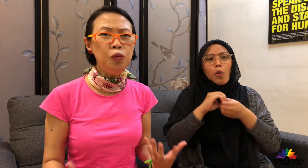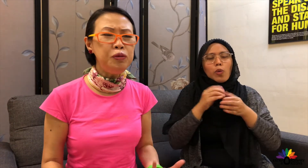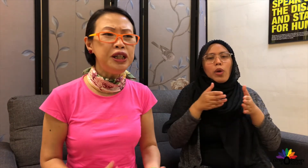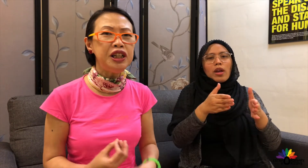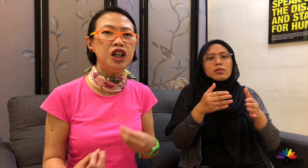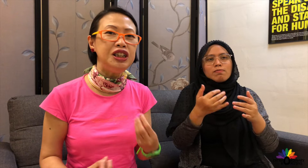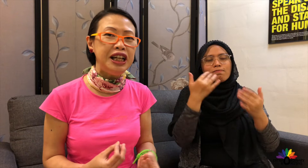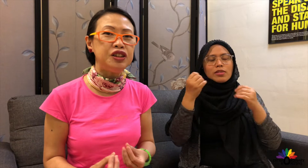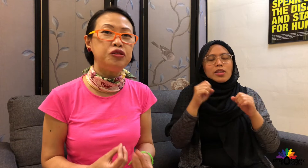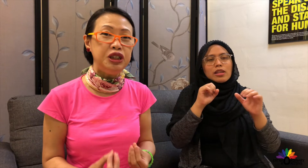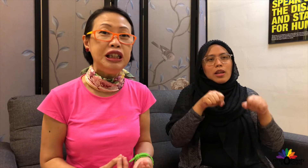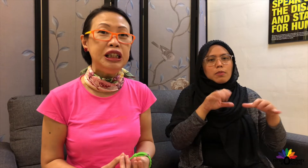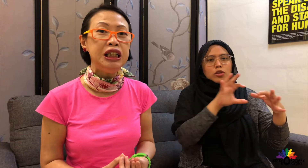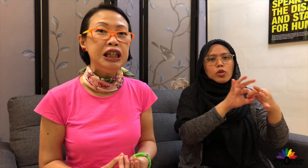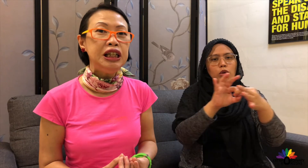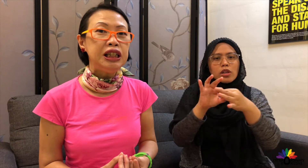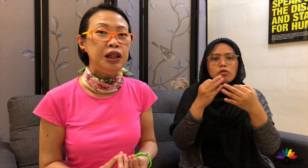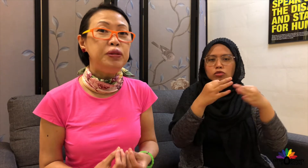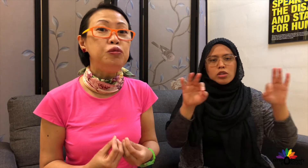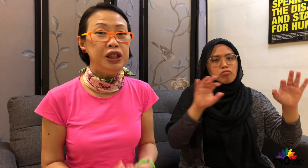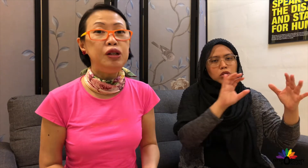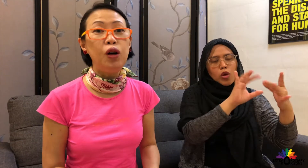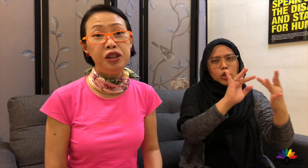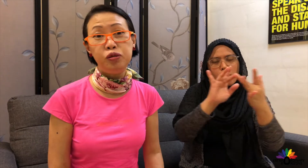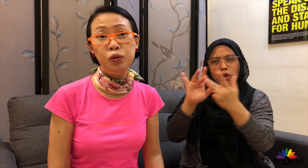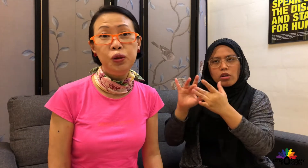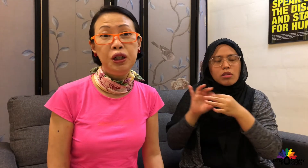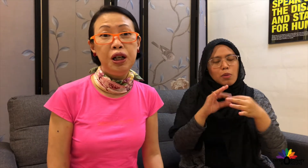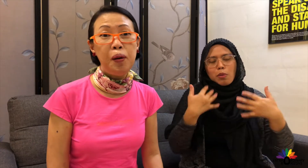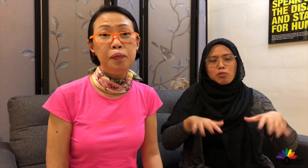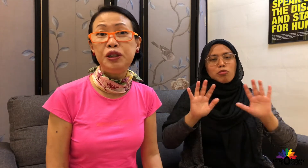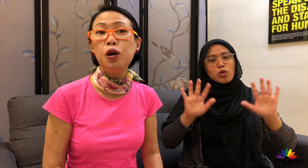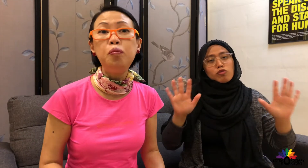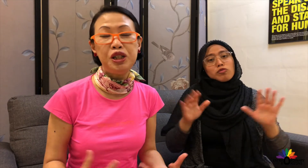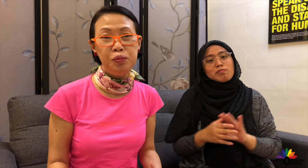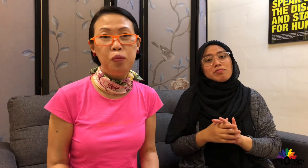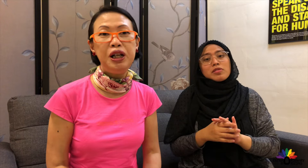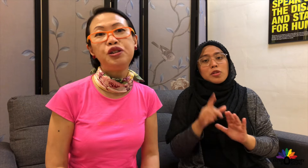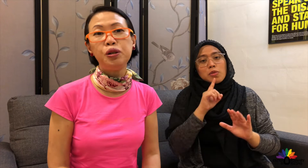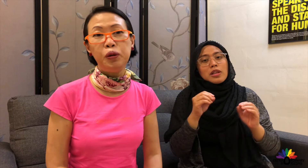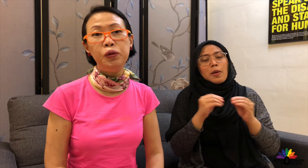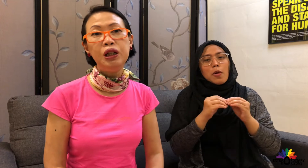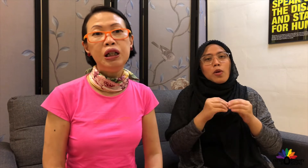when we can connect freely, can be really wonderful, so much more pleasurable.